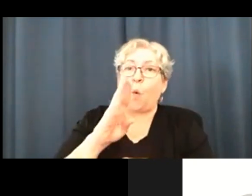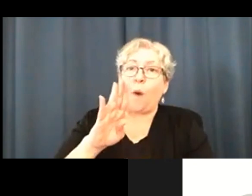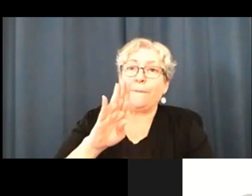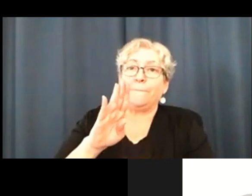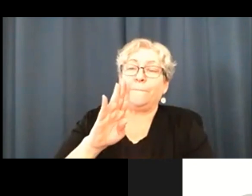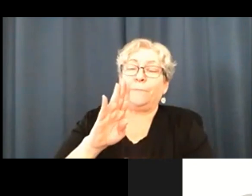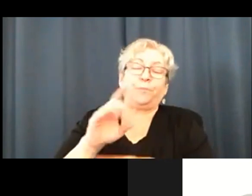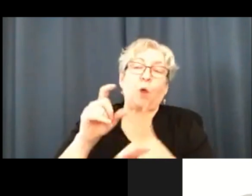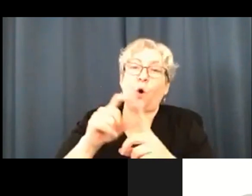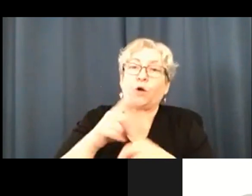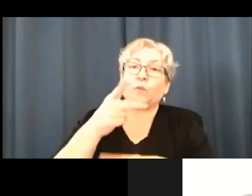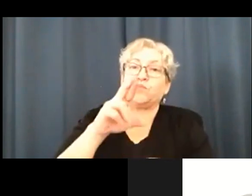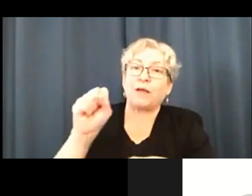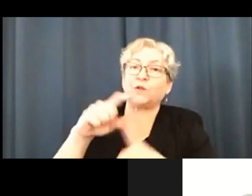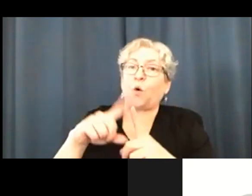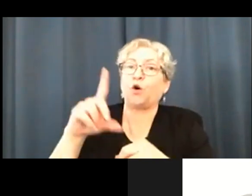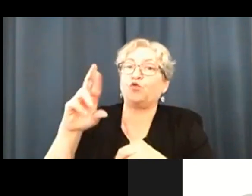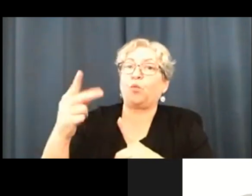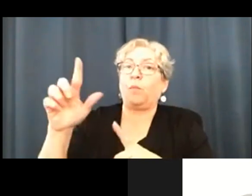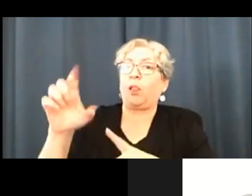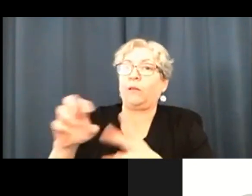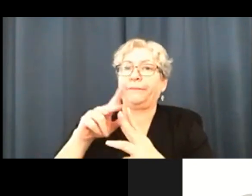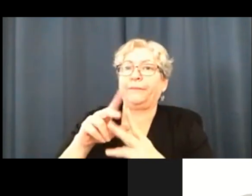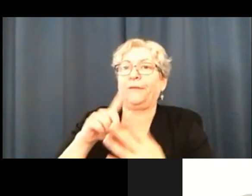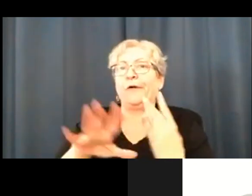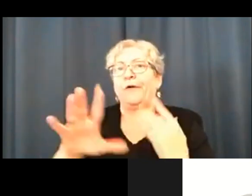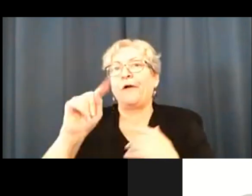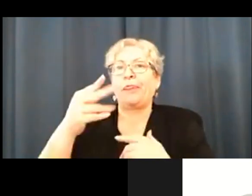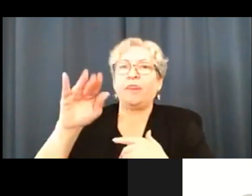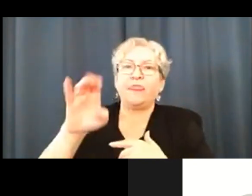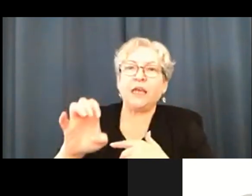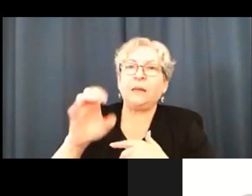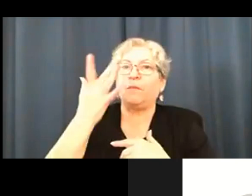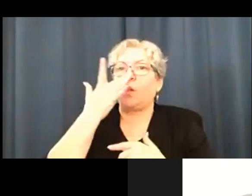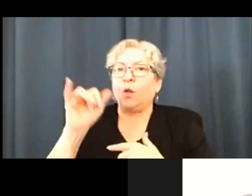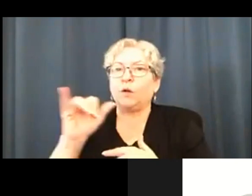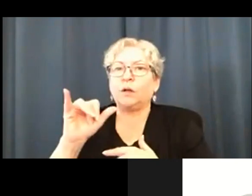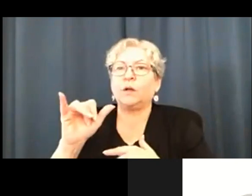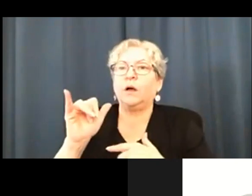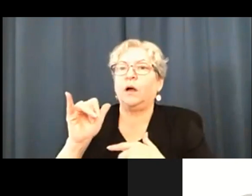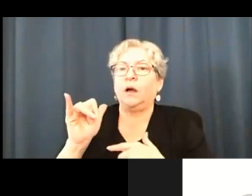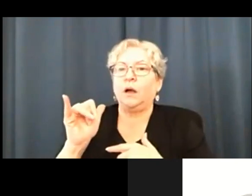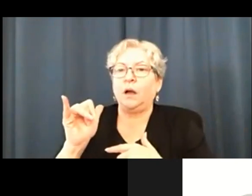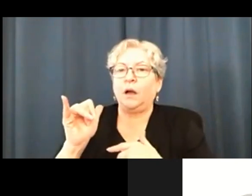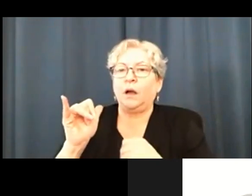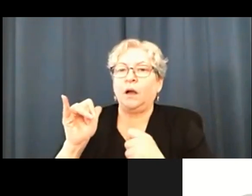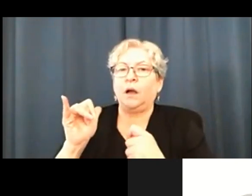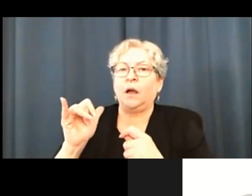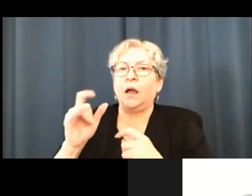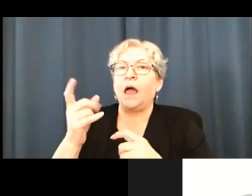It's all about what your theme is, the way that the HTML is rendered and they can both render an identical site